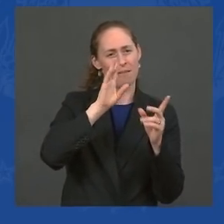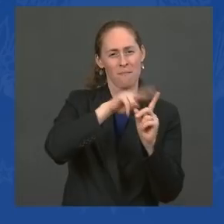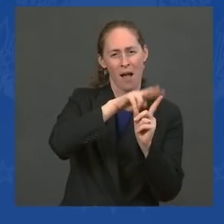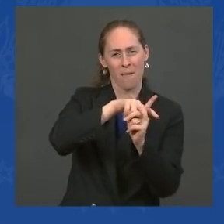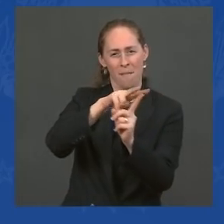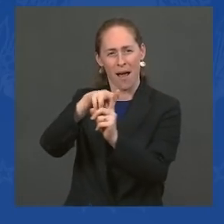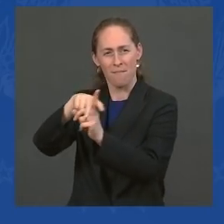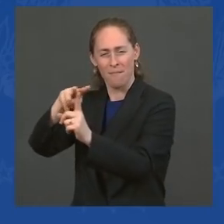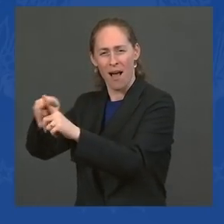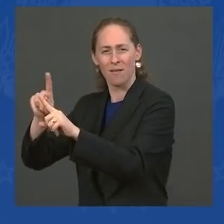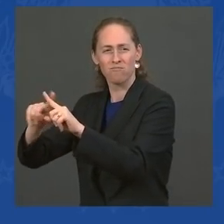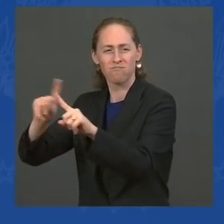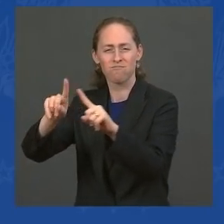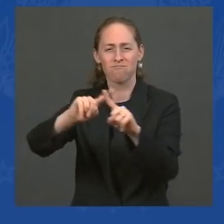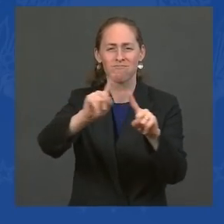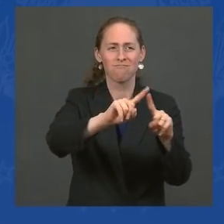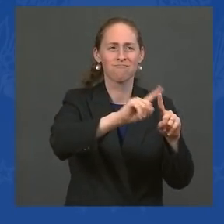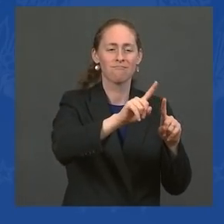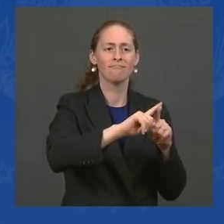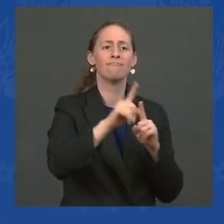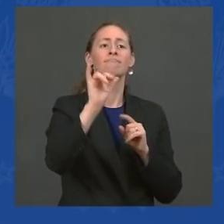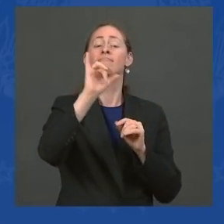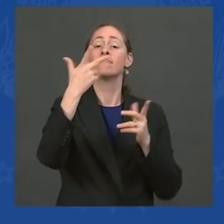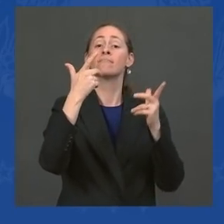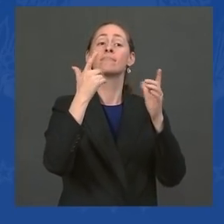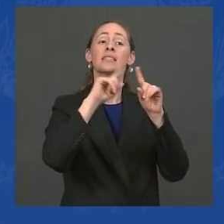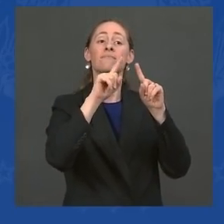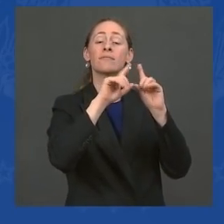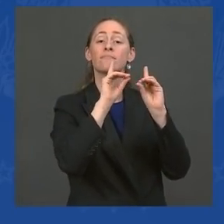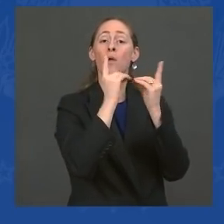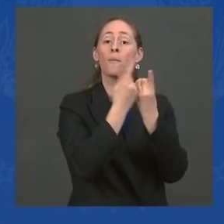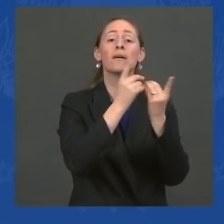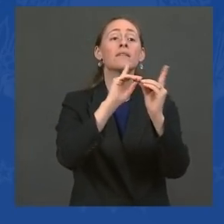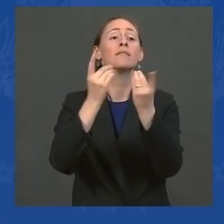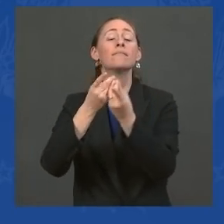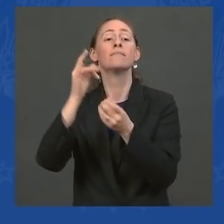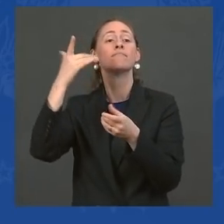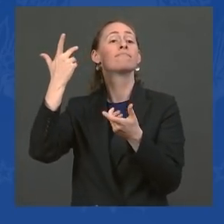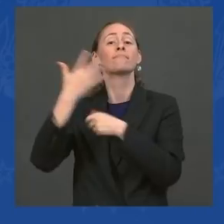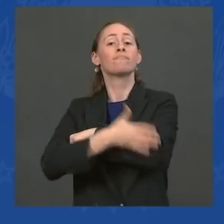like the Department of the Interior and Agriculture and Commerce.